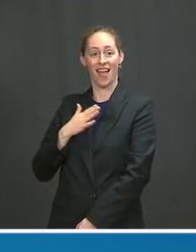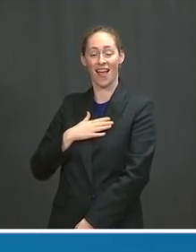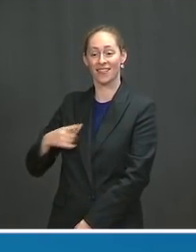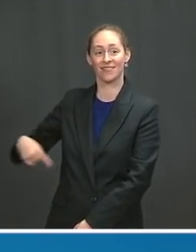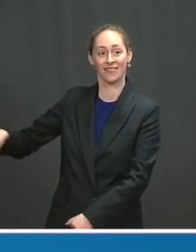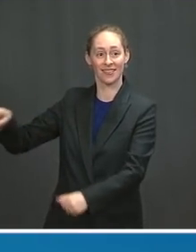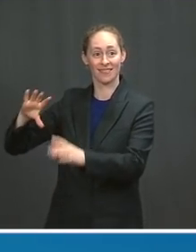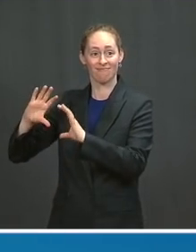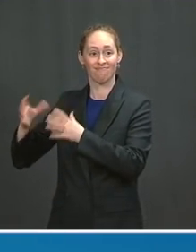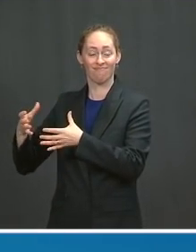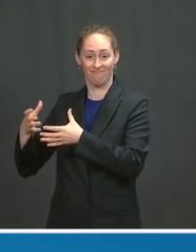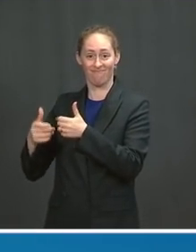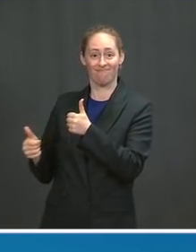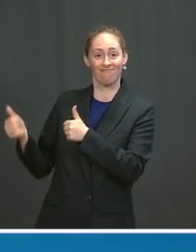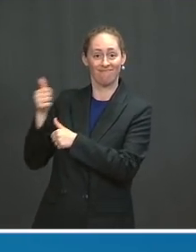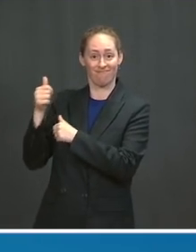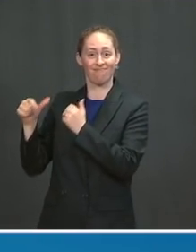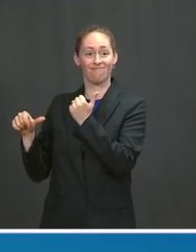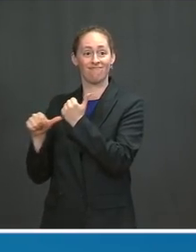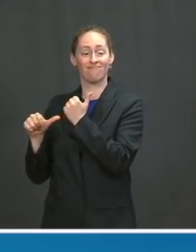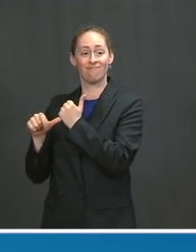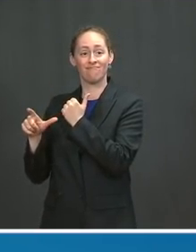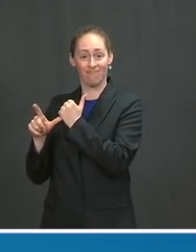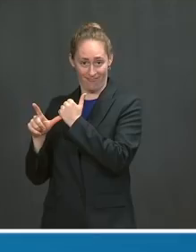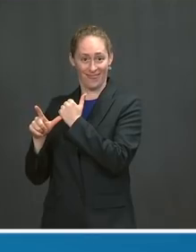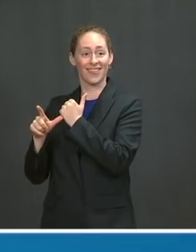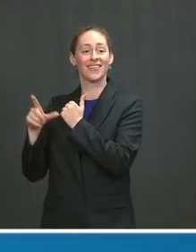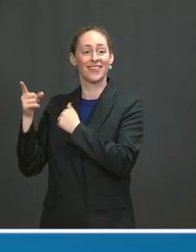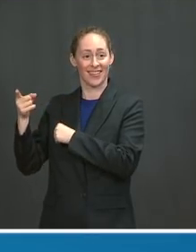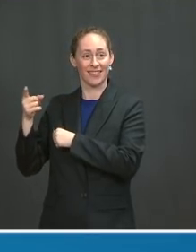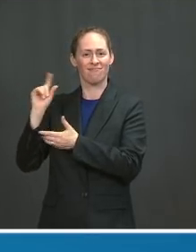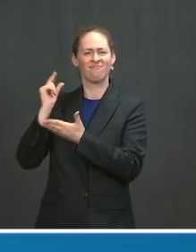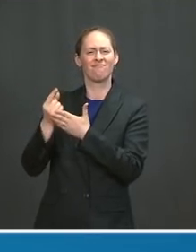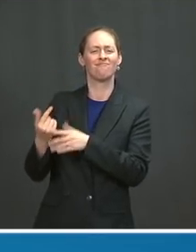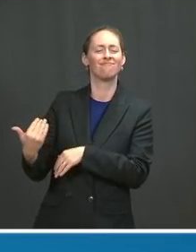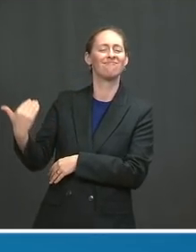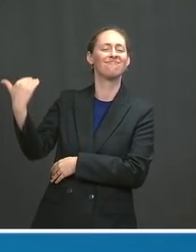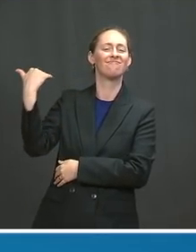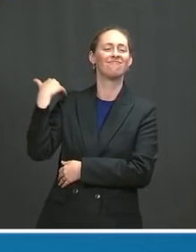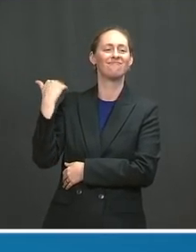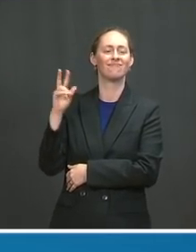who graduated in 2004, I'm very proud to have you with me here today.